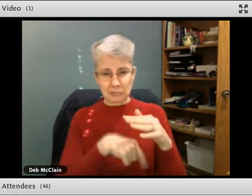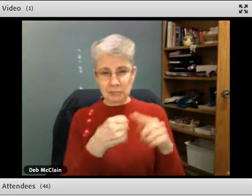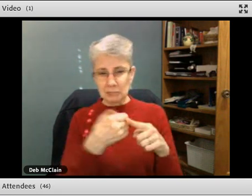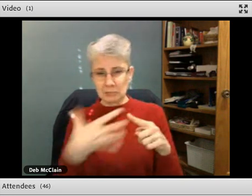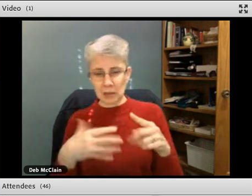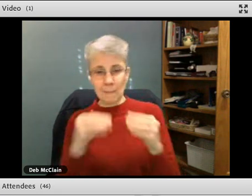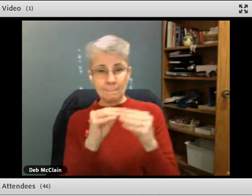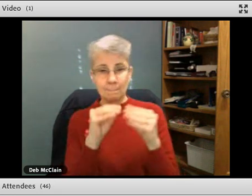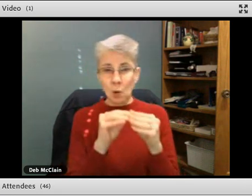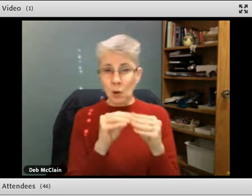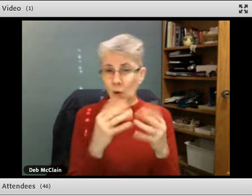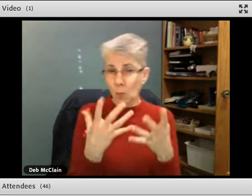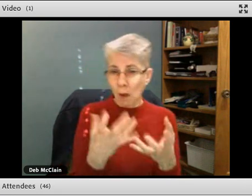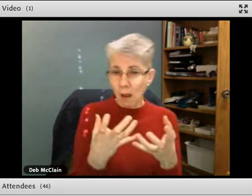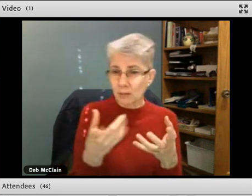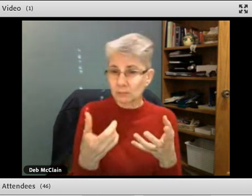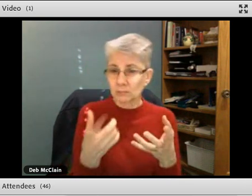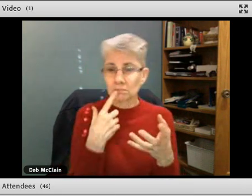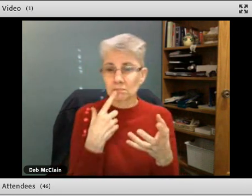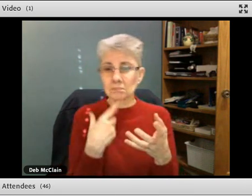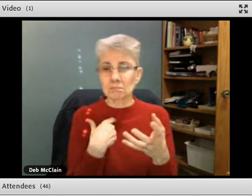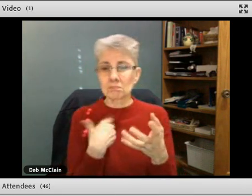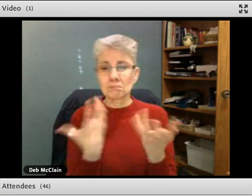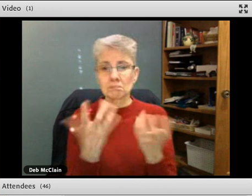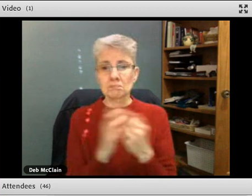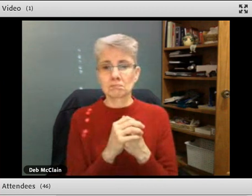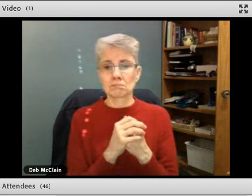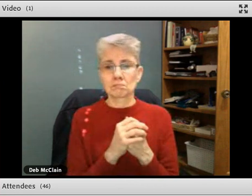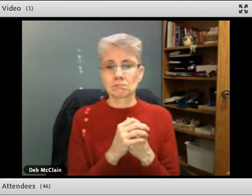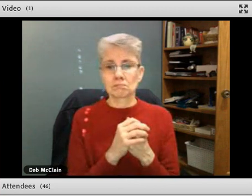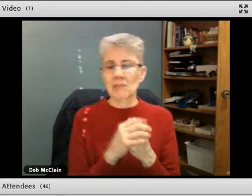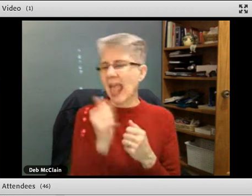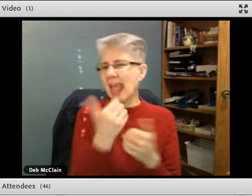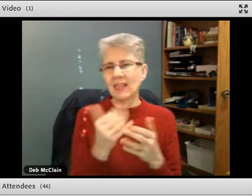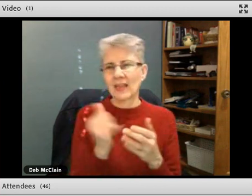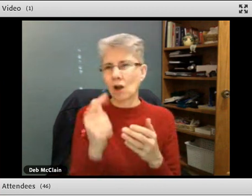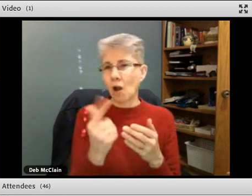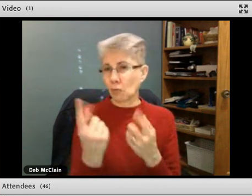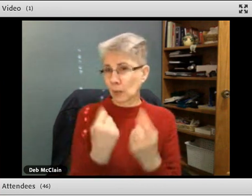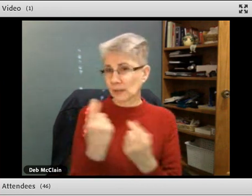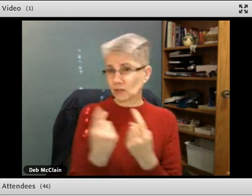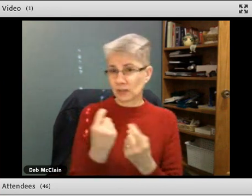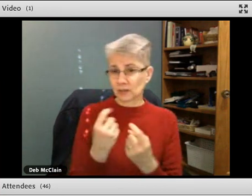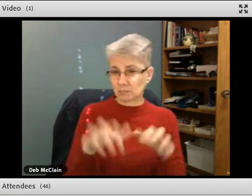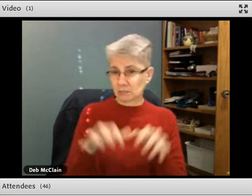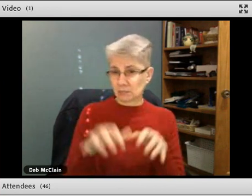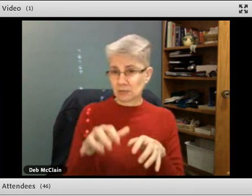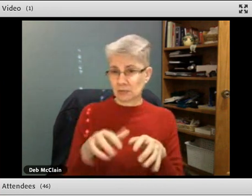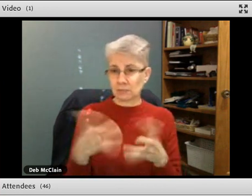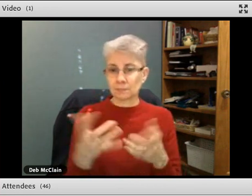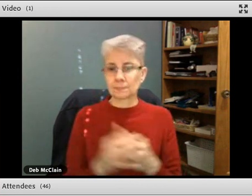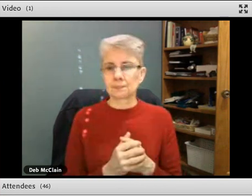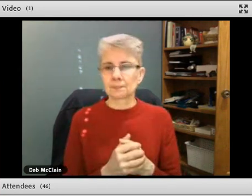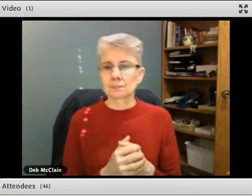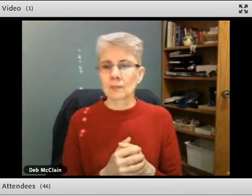anything at all, questions about how I learned MARC and how I use it currently.